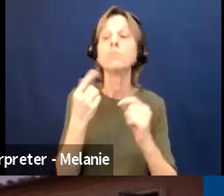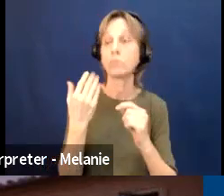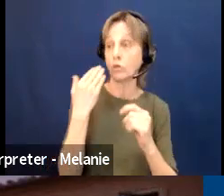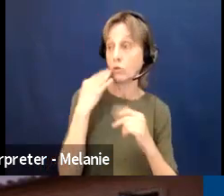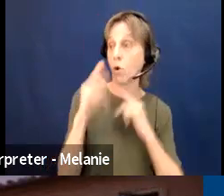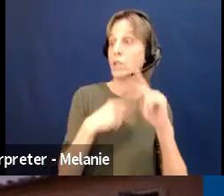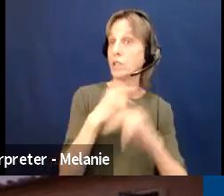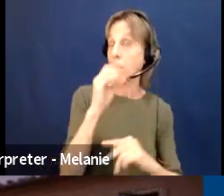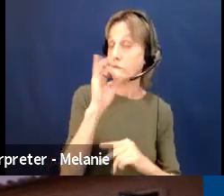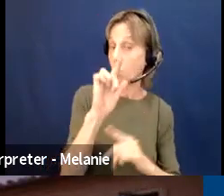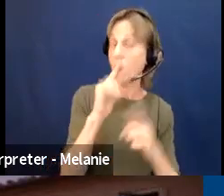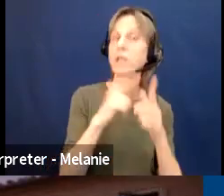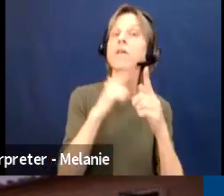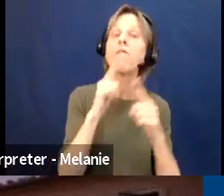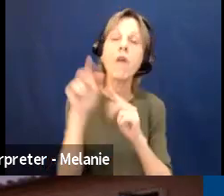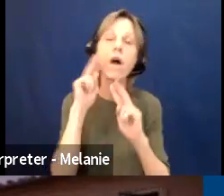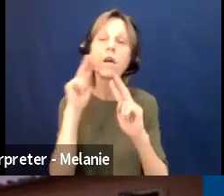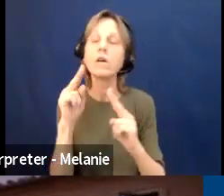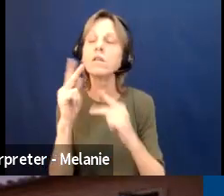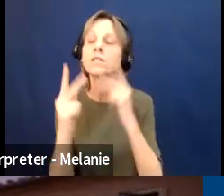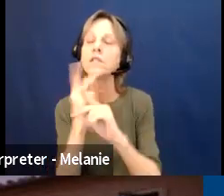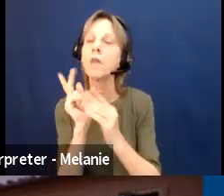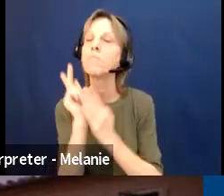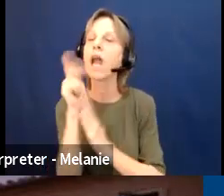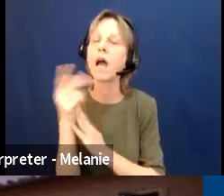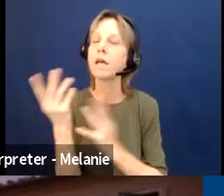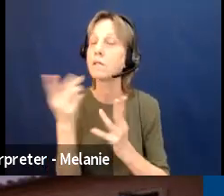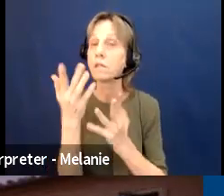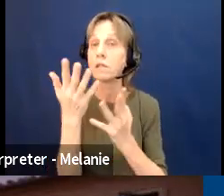looking at the plant types do you want put grass back in there do you want to put shrubs back